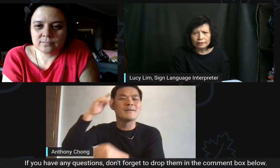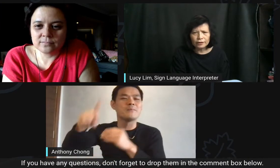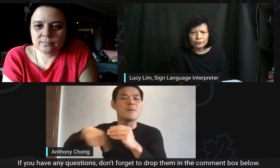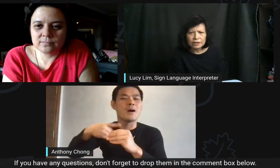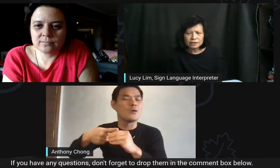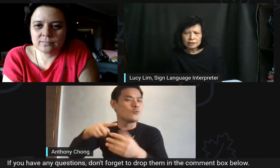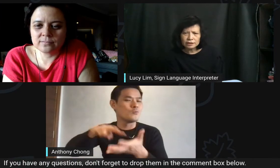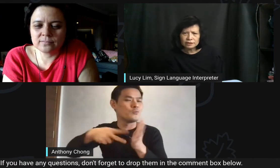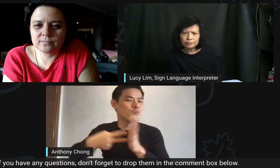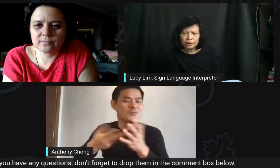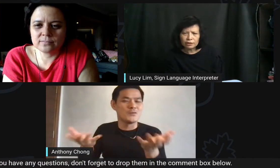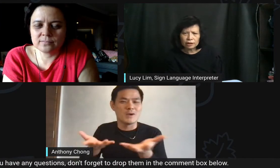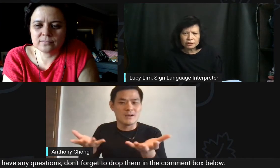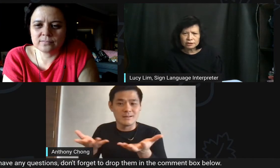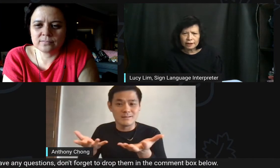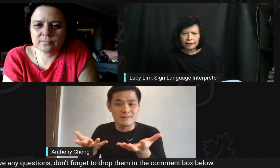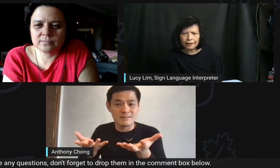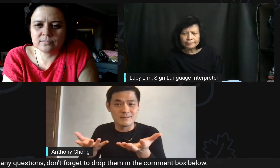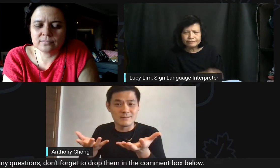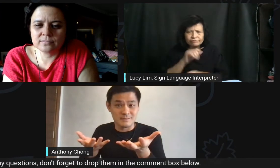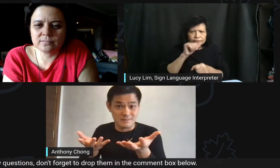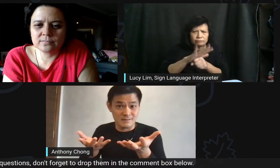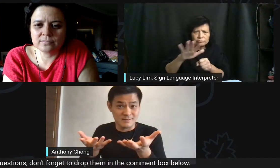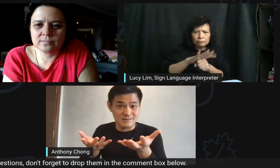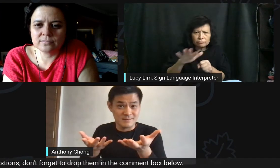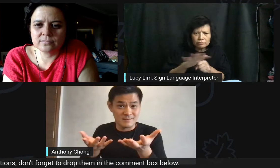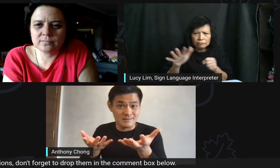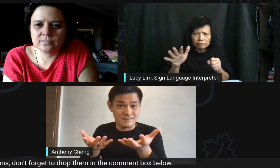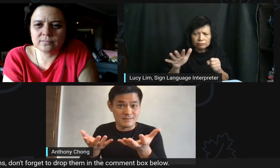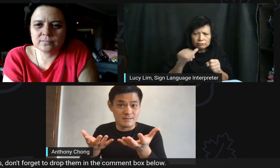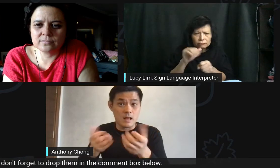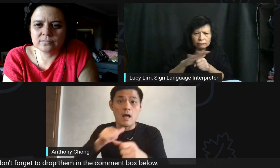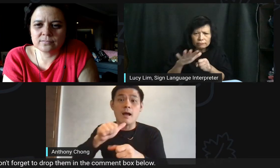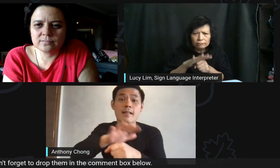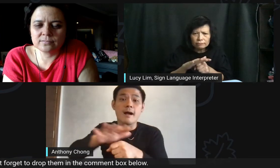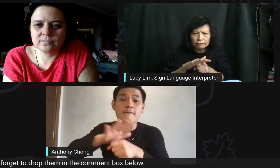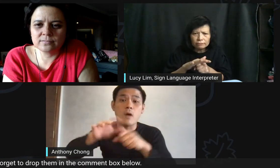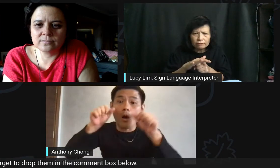The reason is because,